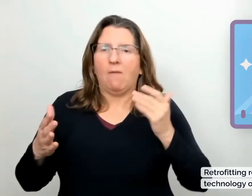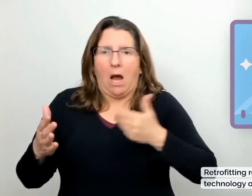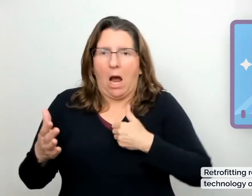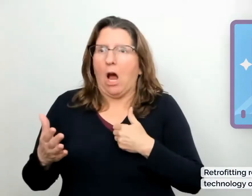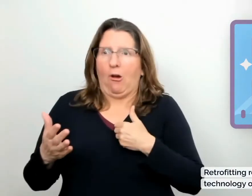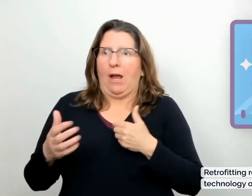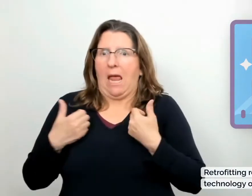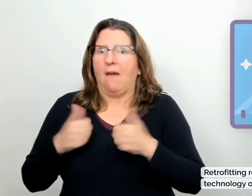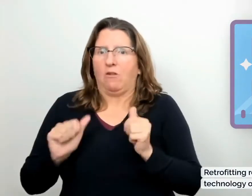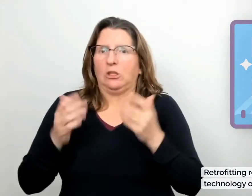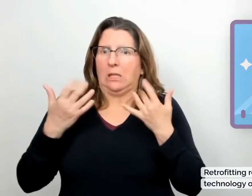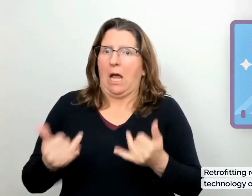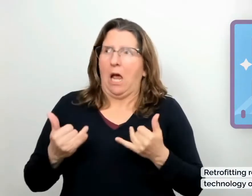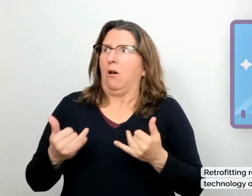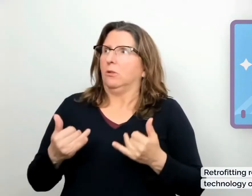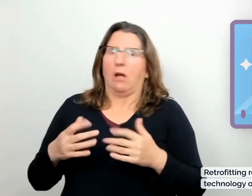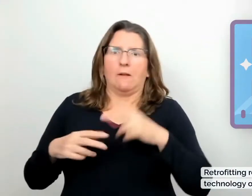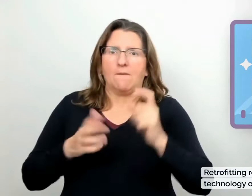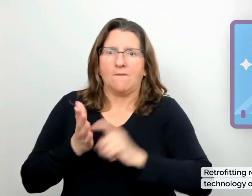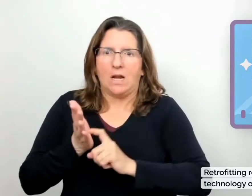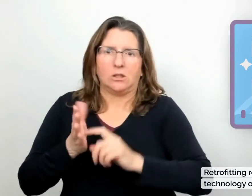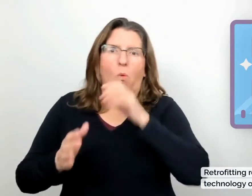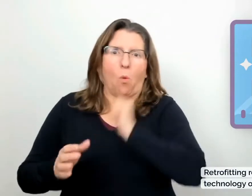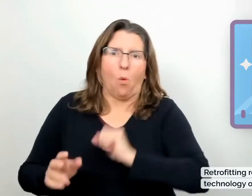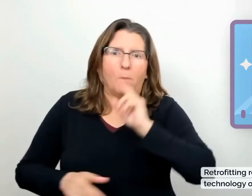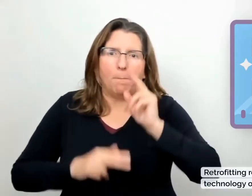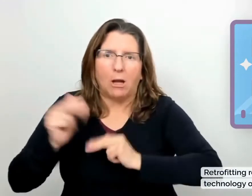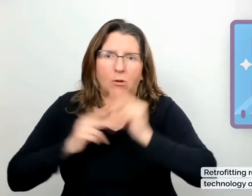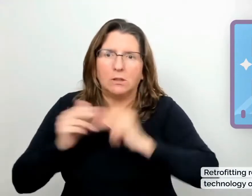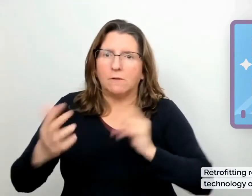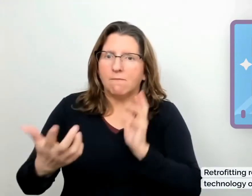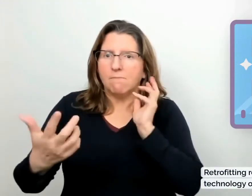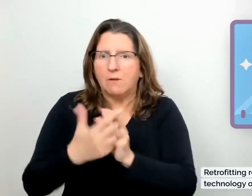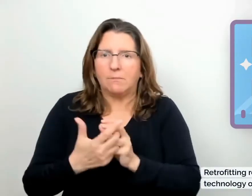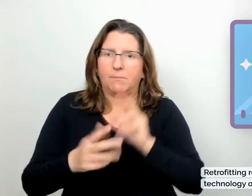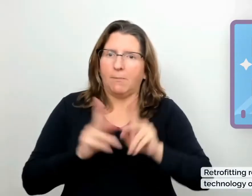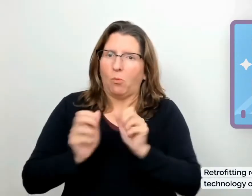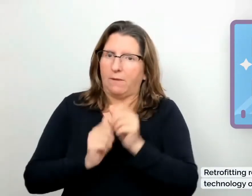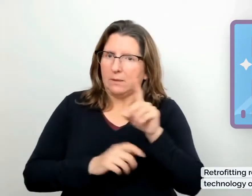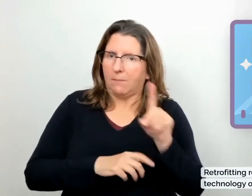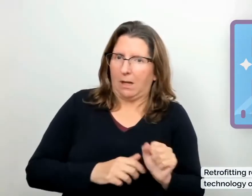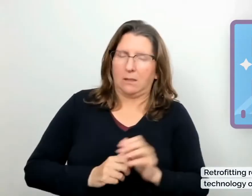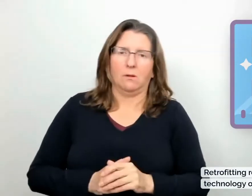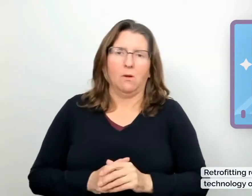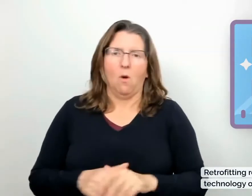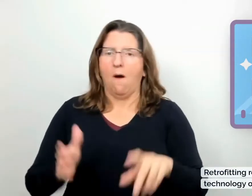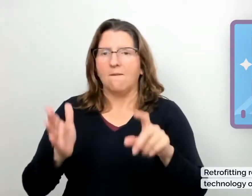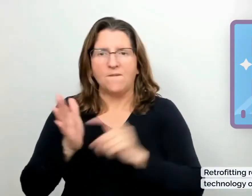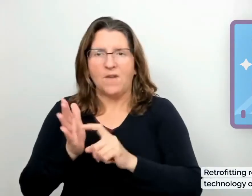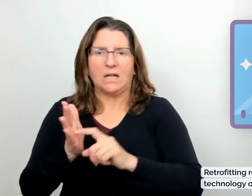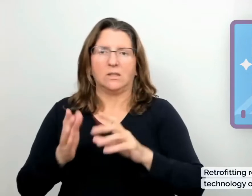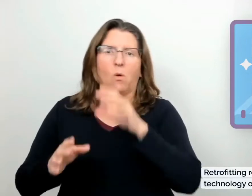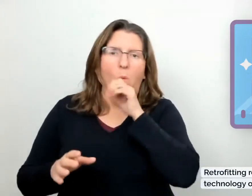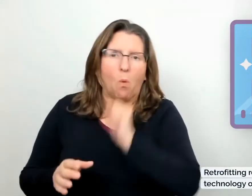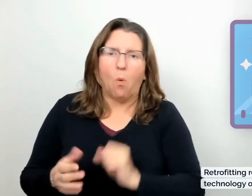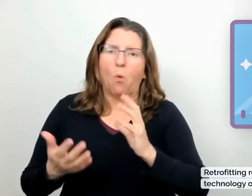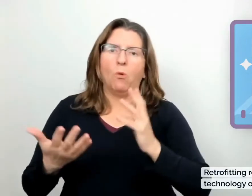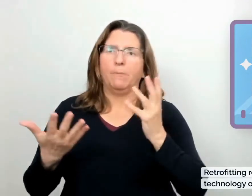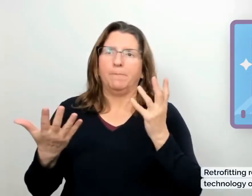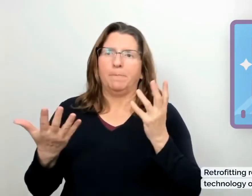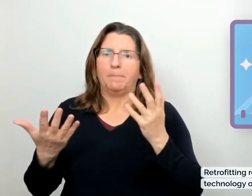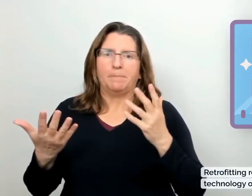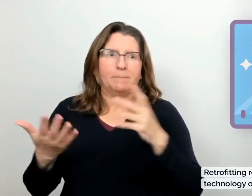Currently, it seems our efforts are focused on redesigning and renovating existing buildings to be more accessible.